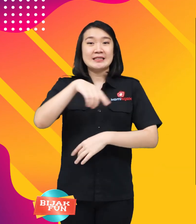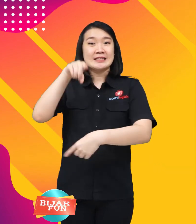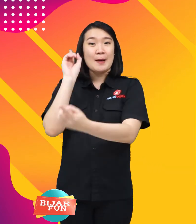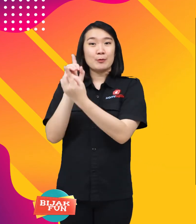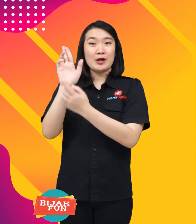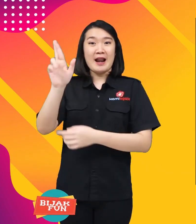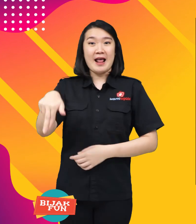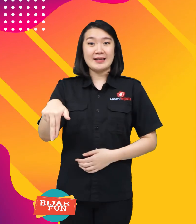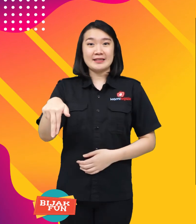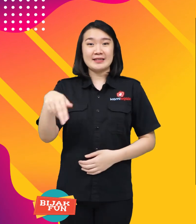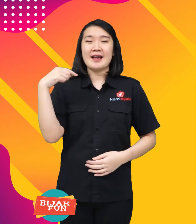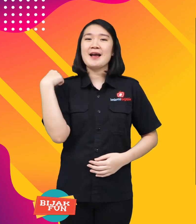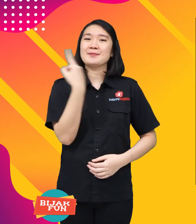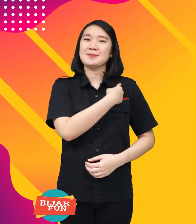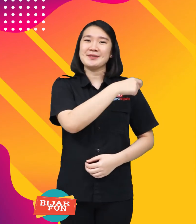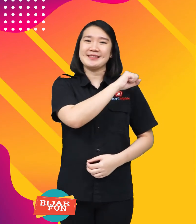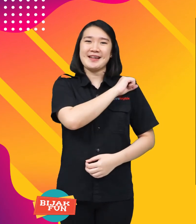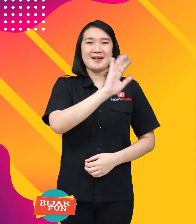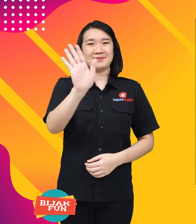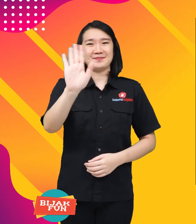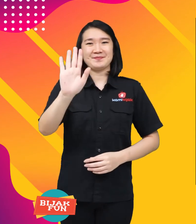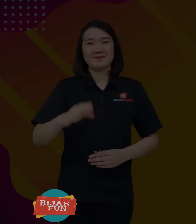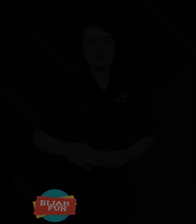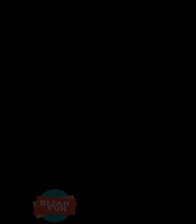See you again at KamiBijak.